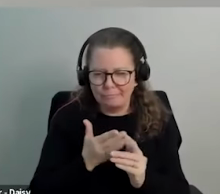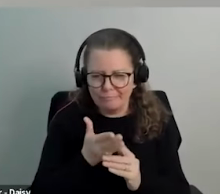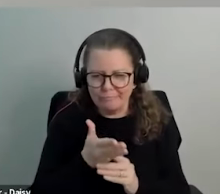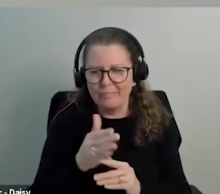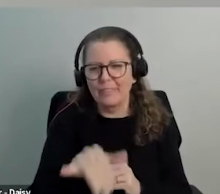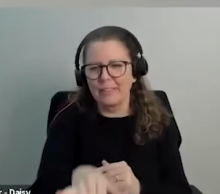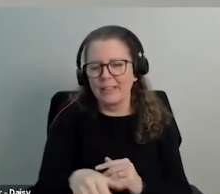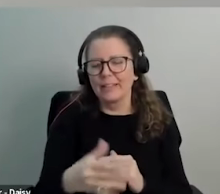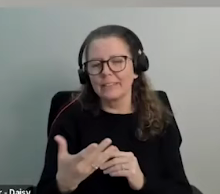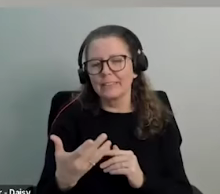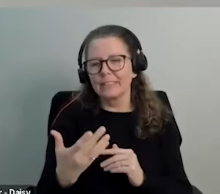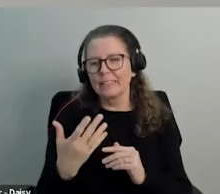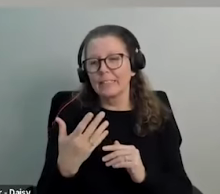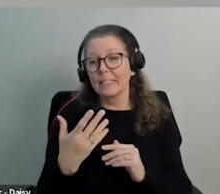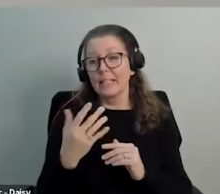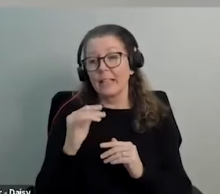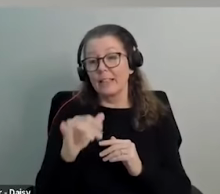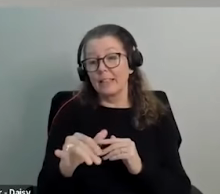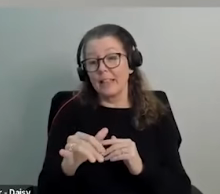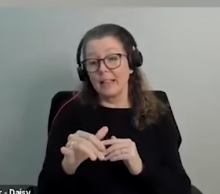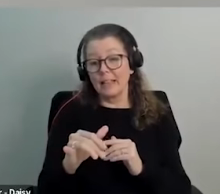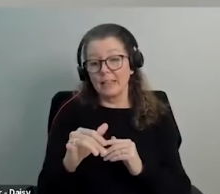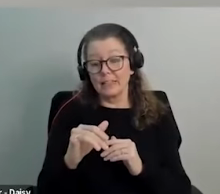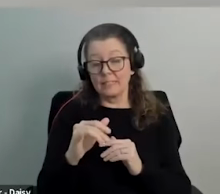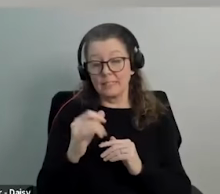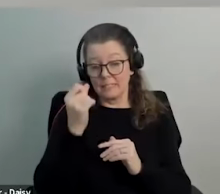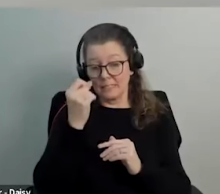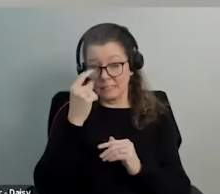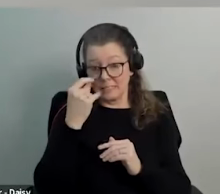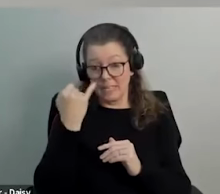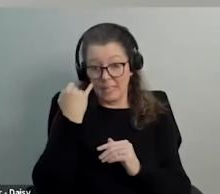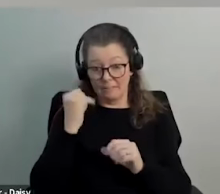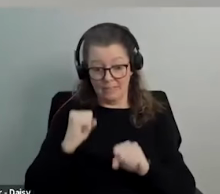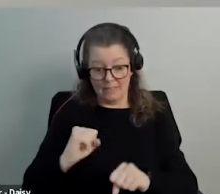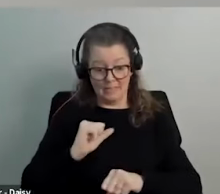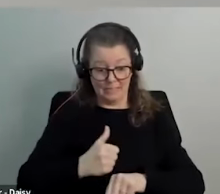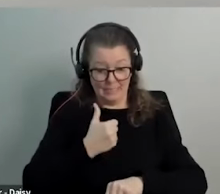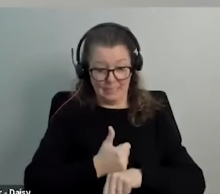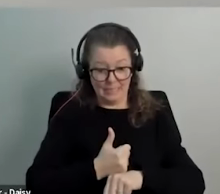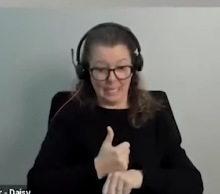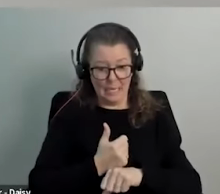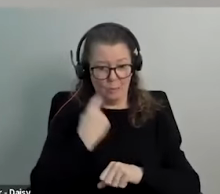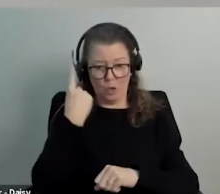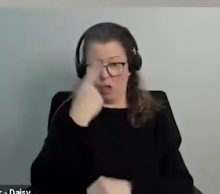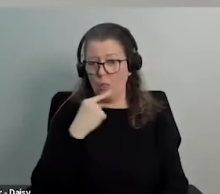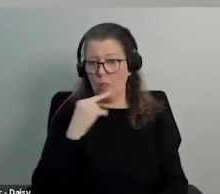And it certainly helps when you can put processes in place across the companies of saying, "In order to launch,